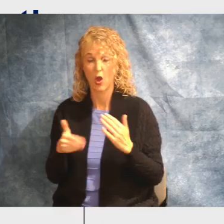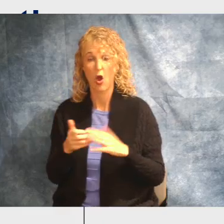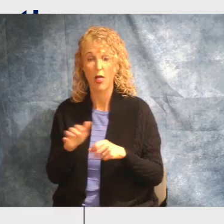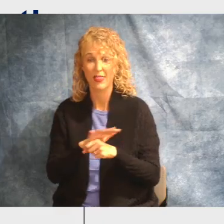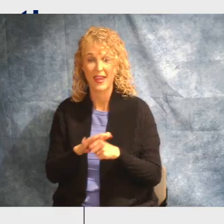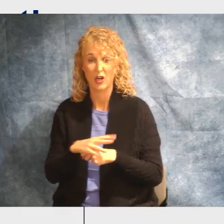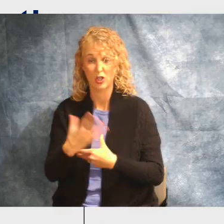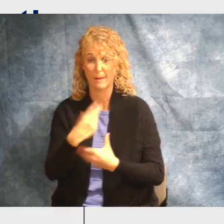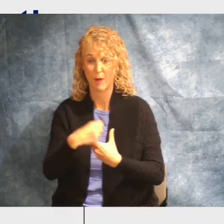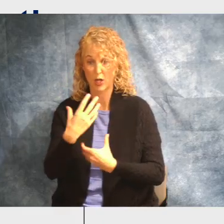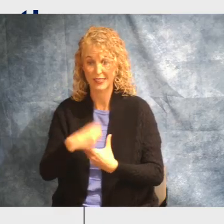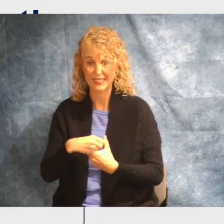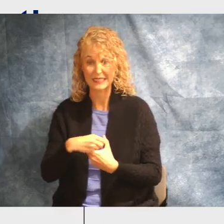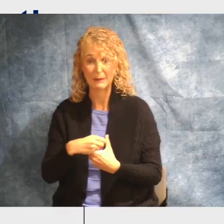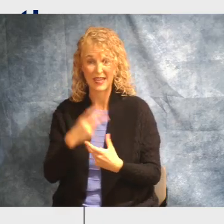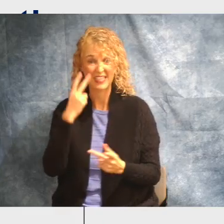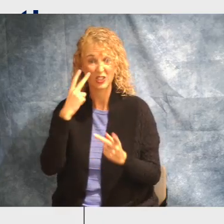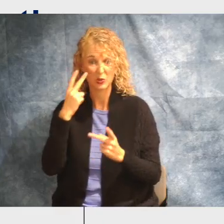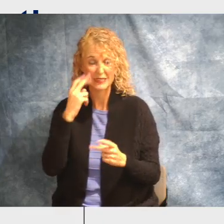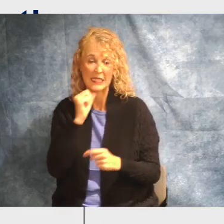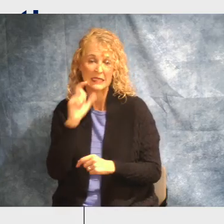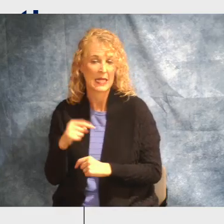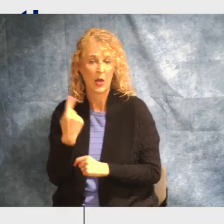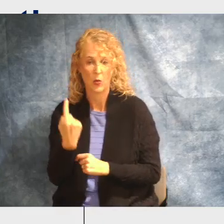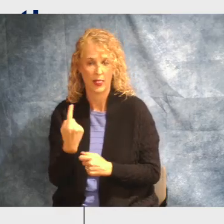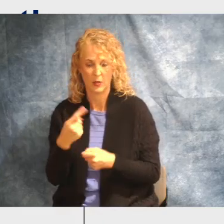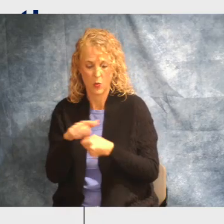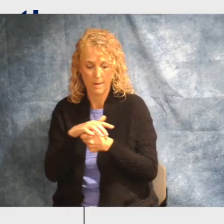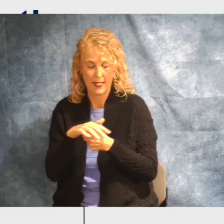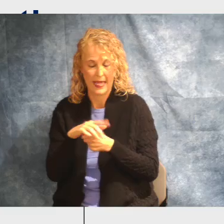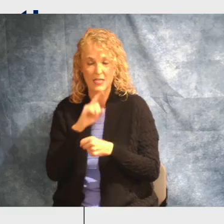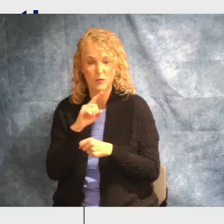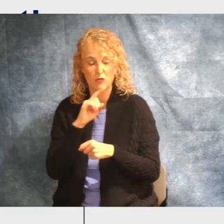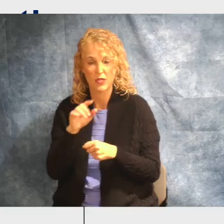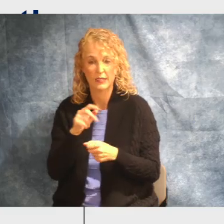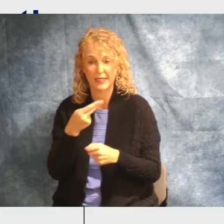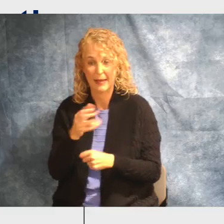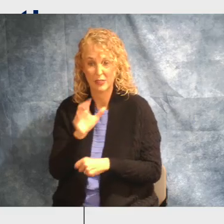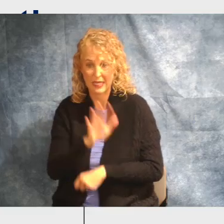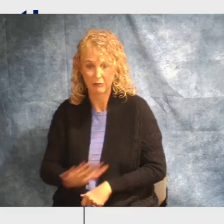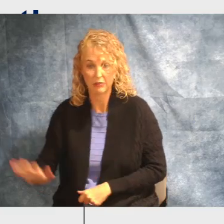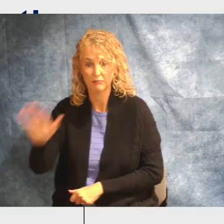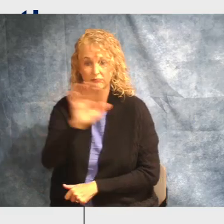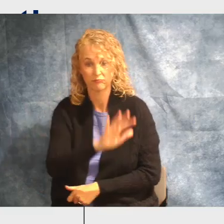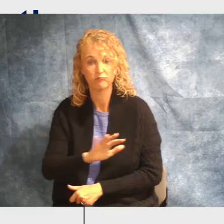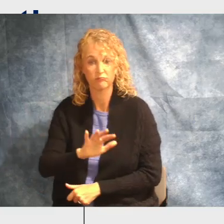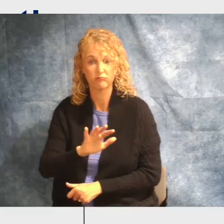there is a reach across the county in terms of where we're funding these businesses.